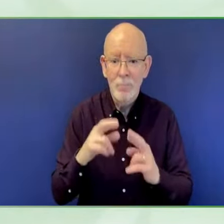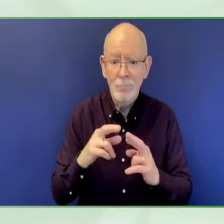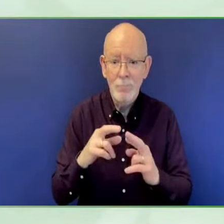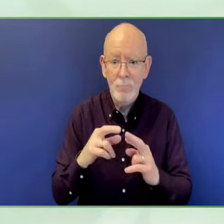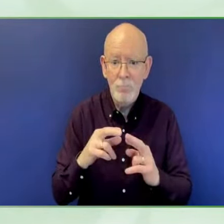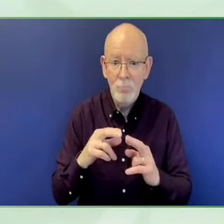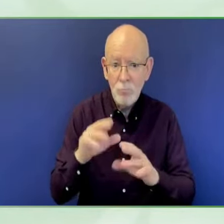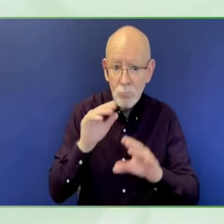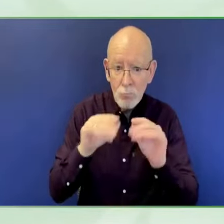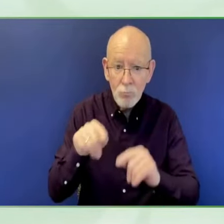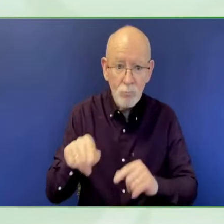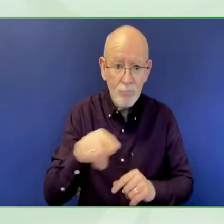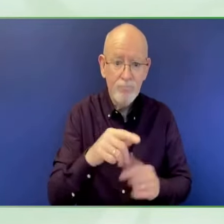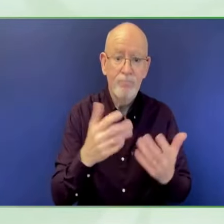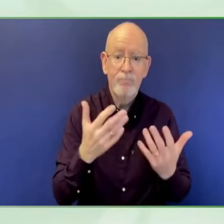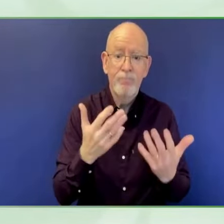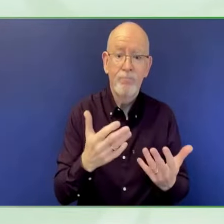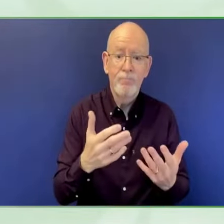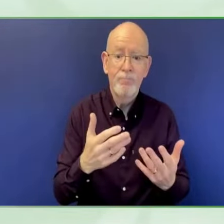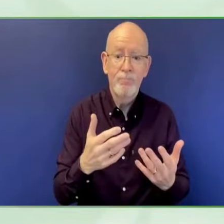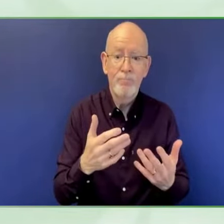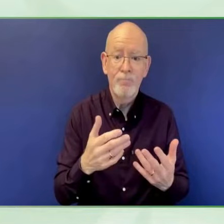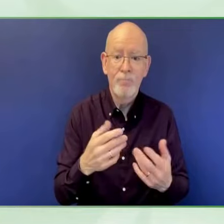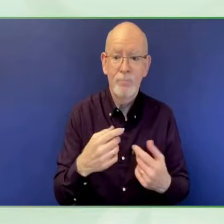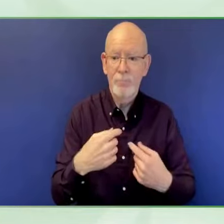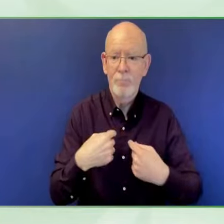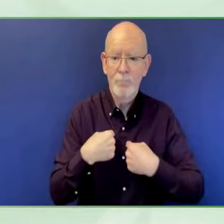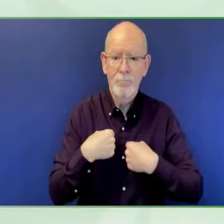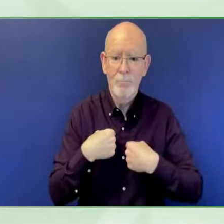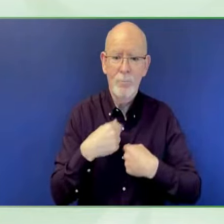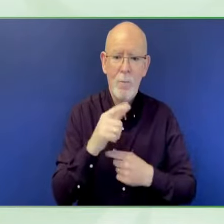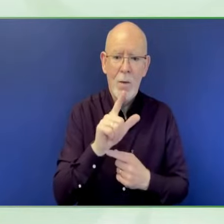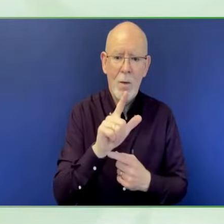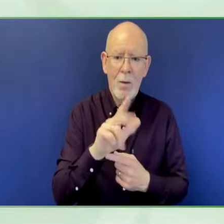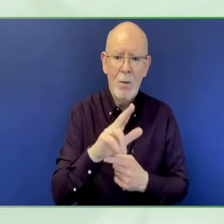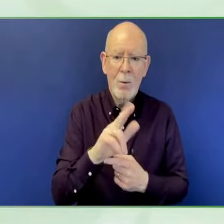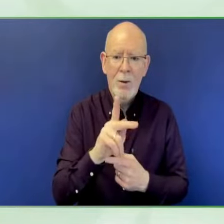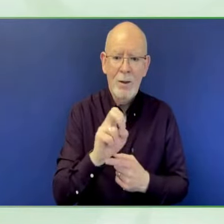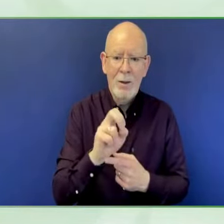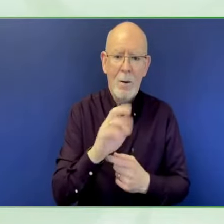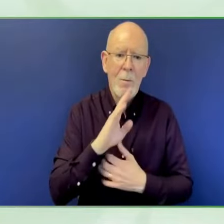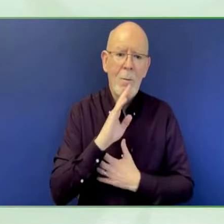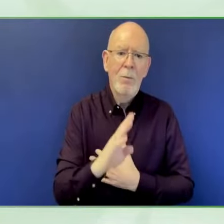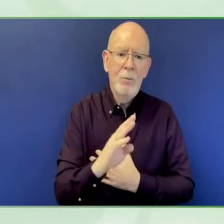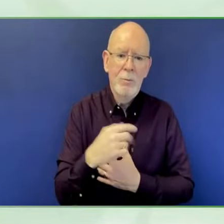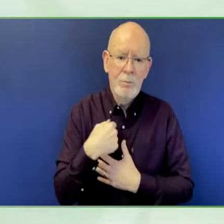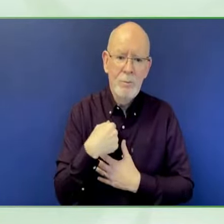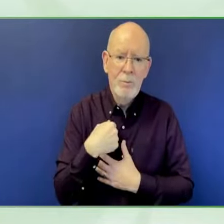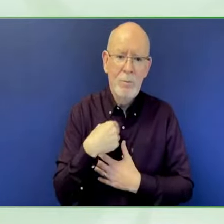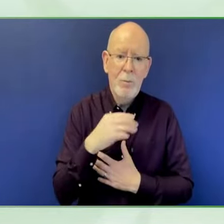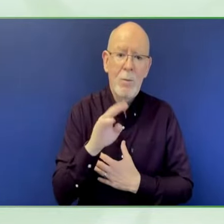And regardless of what Caroline said earlier on, I wear wonderful shoes.